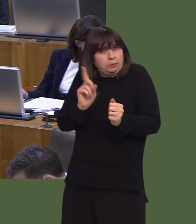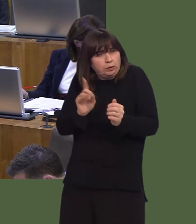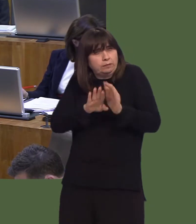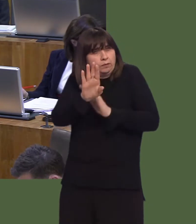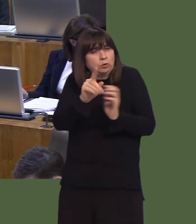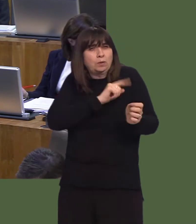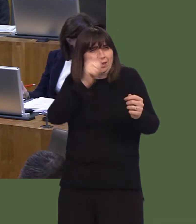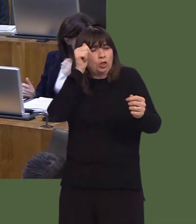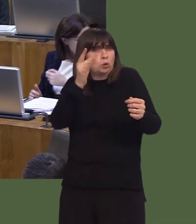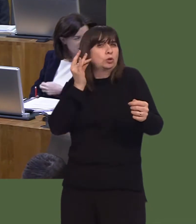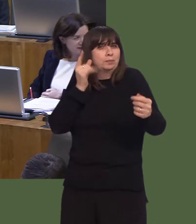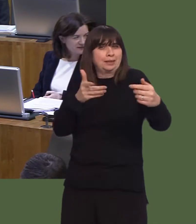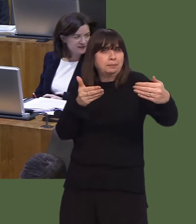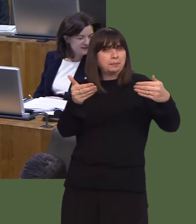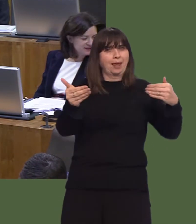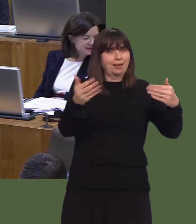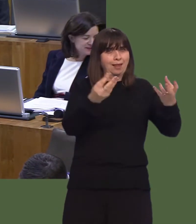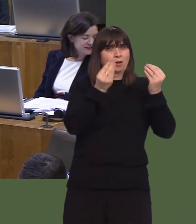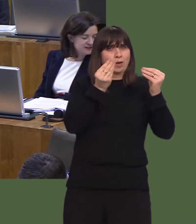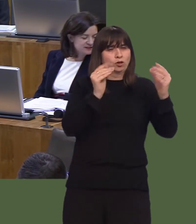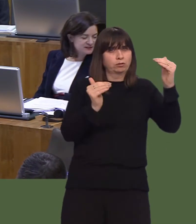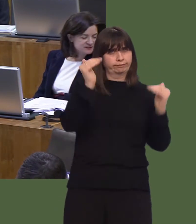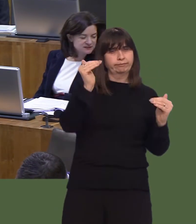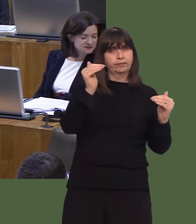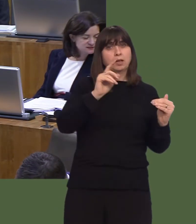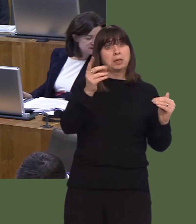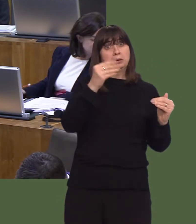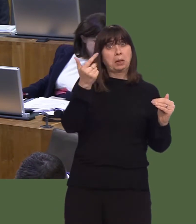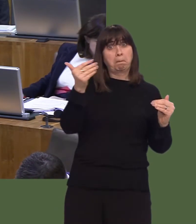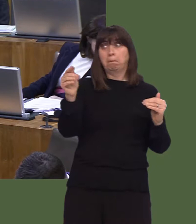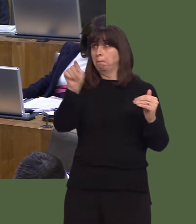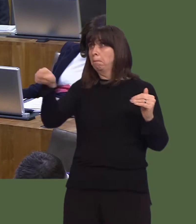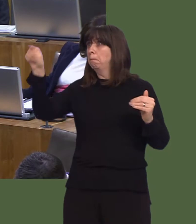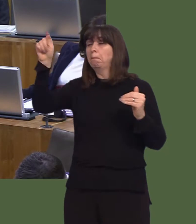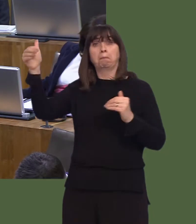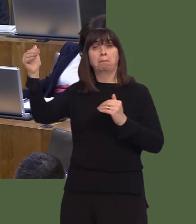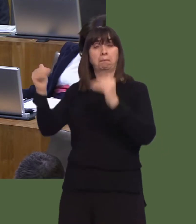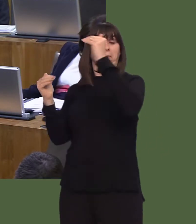of course, in other minority ethnic communities, achievement is actually higher than in the population as a whole.